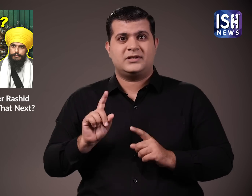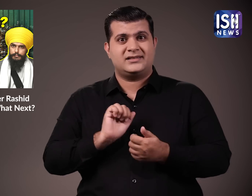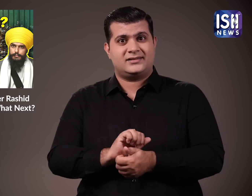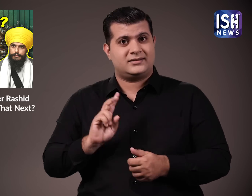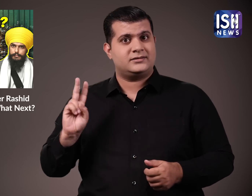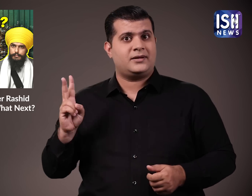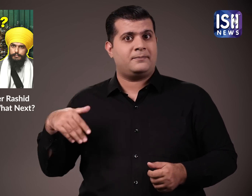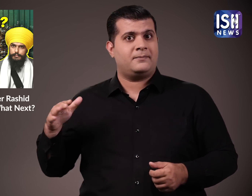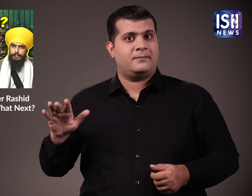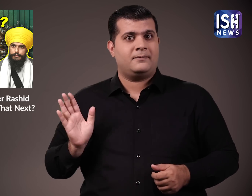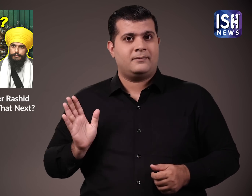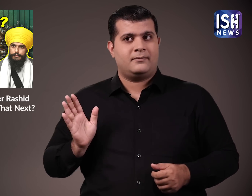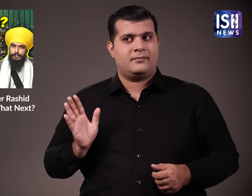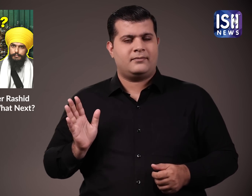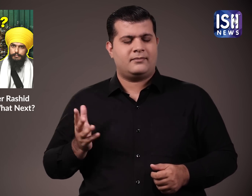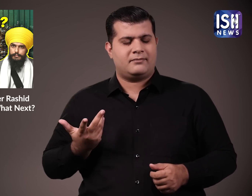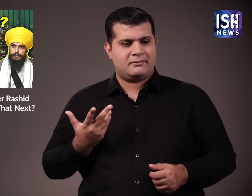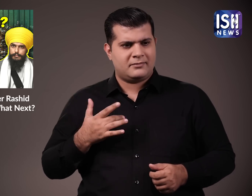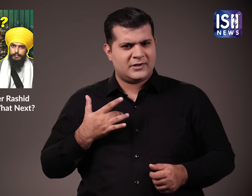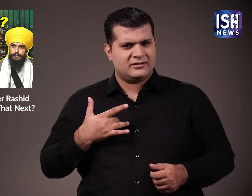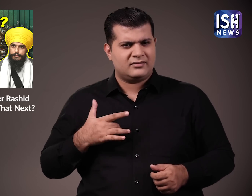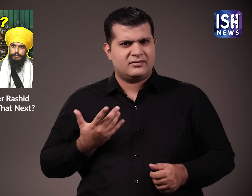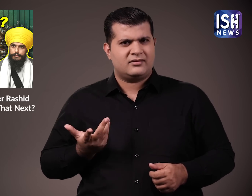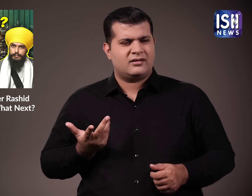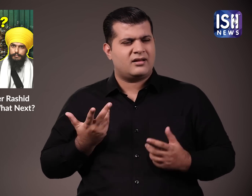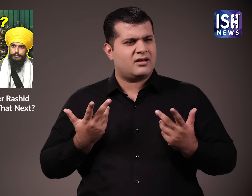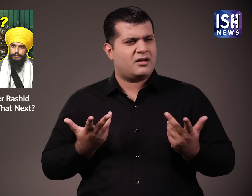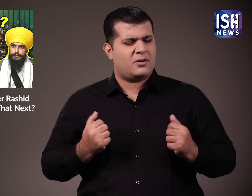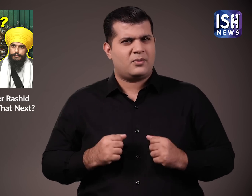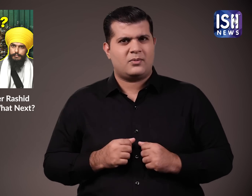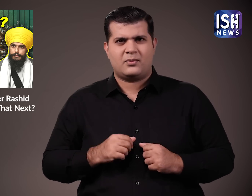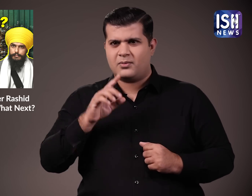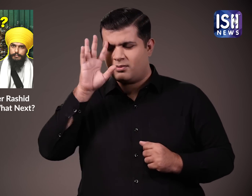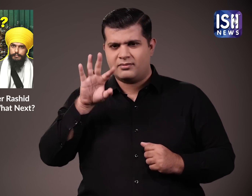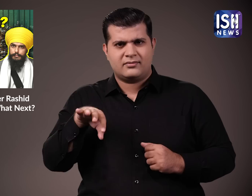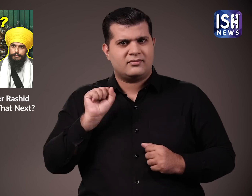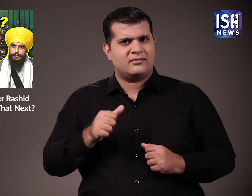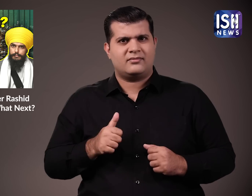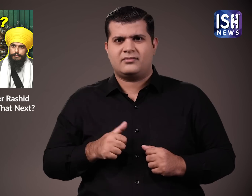But he is still in jail. I fail to understand how this is possible!